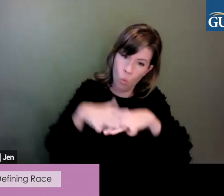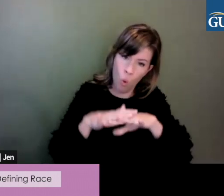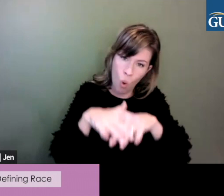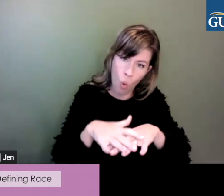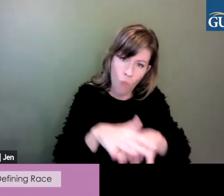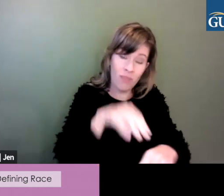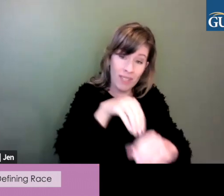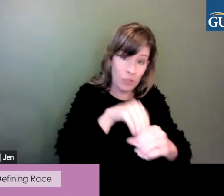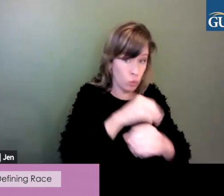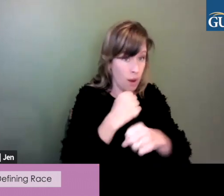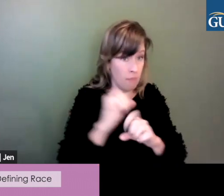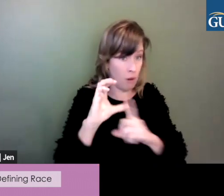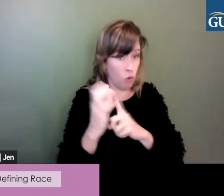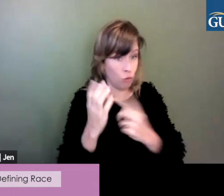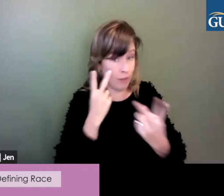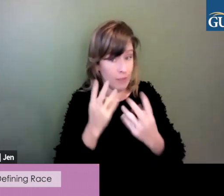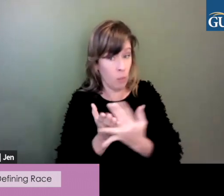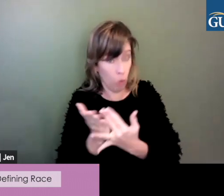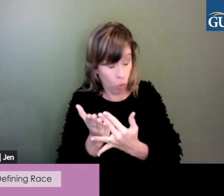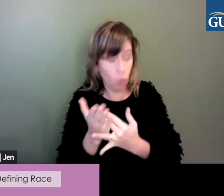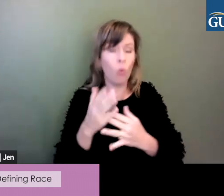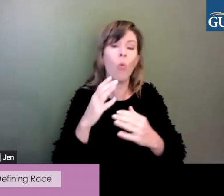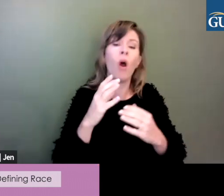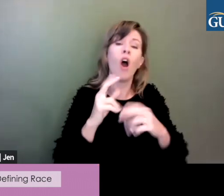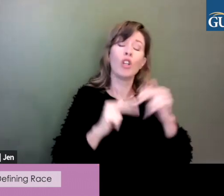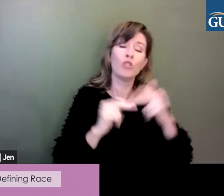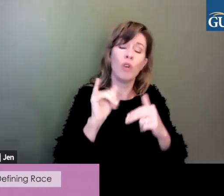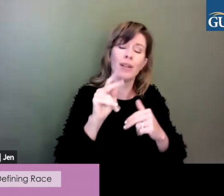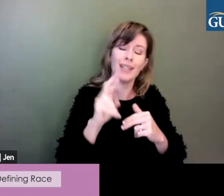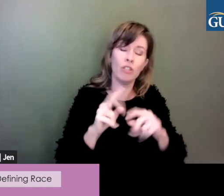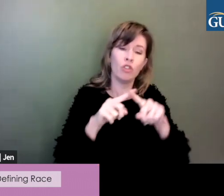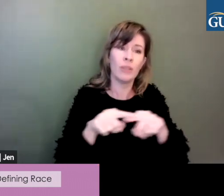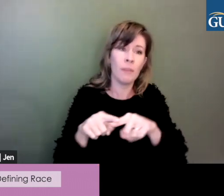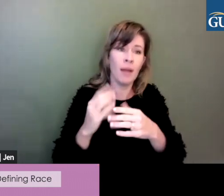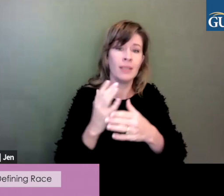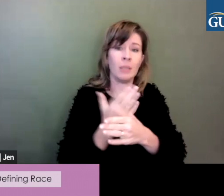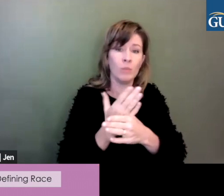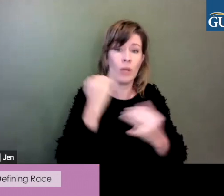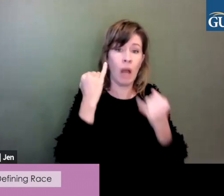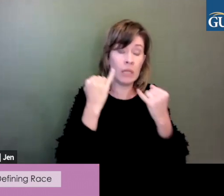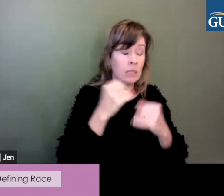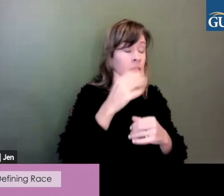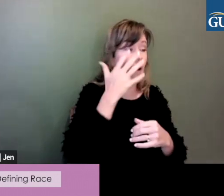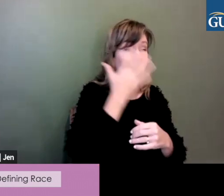constructed interdependence between supposed obvious phenotypes of difference, like skin color, hair texture, and